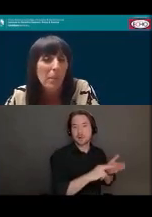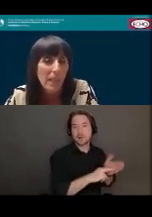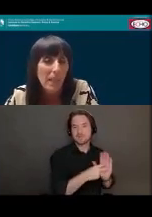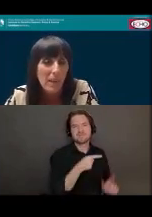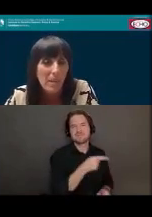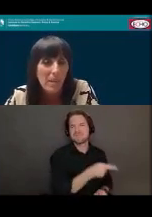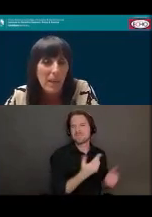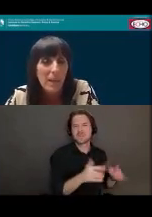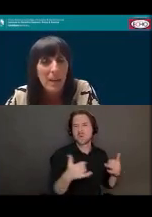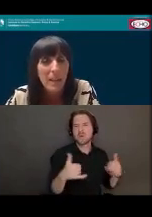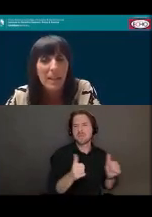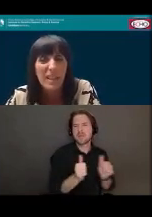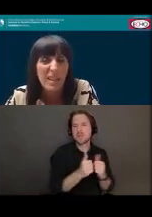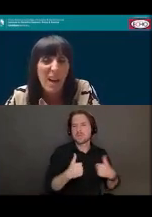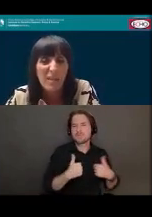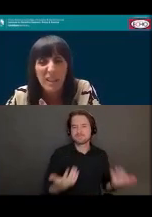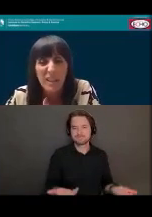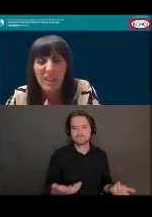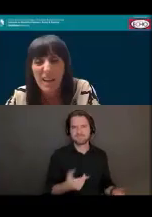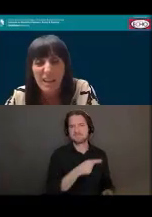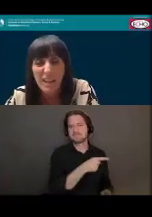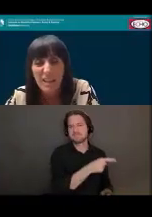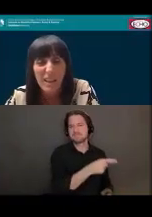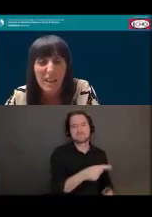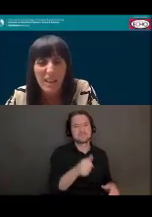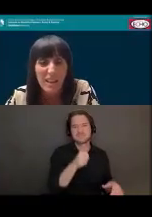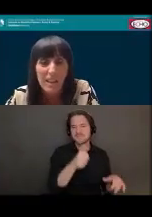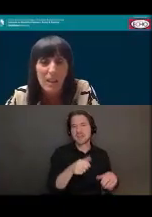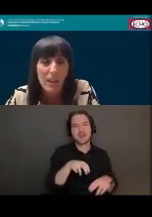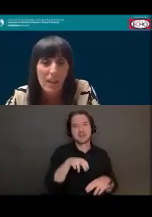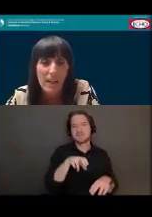play with me. He's not really staying sitting still or staying